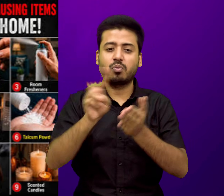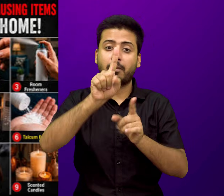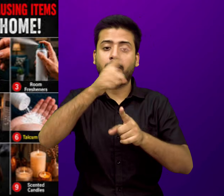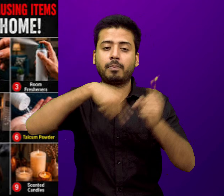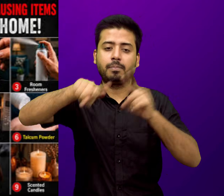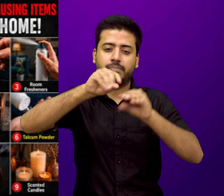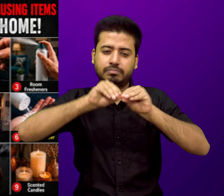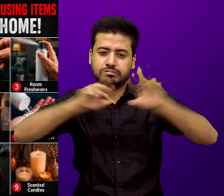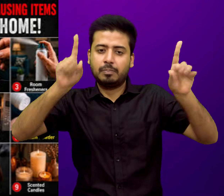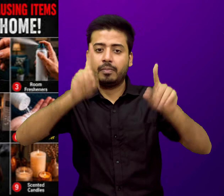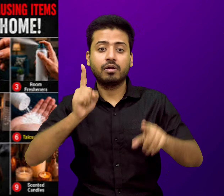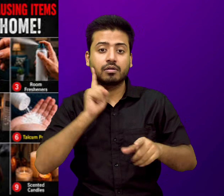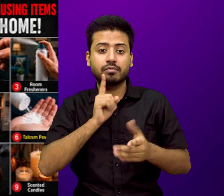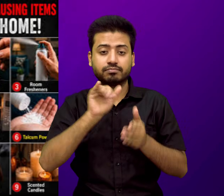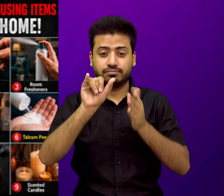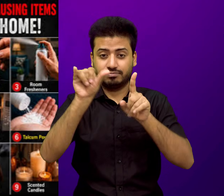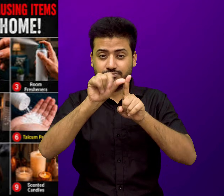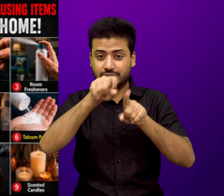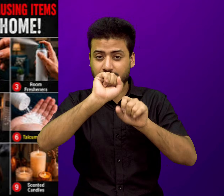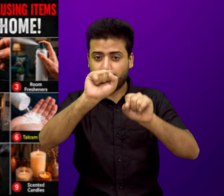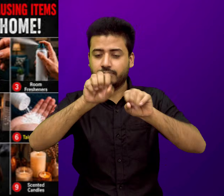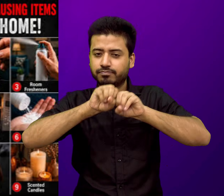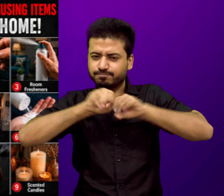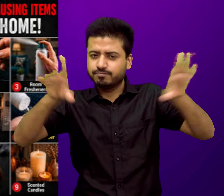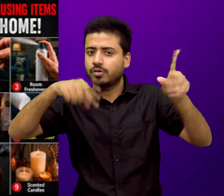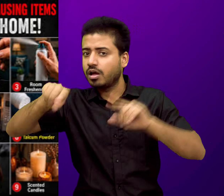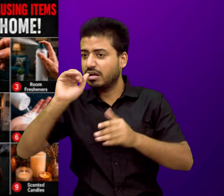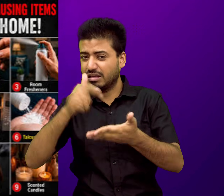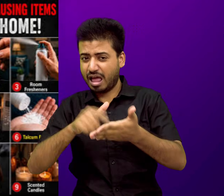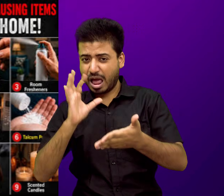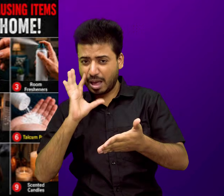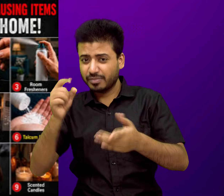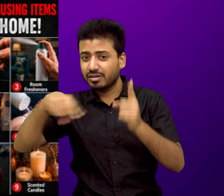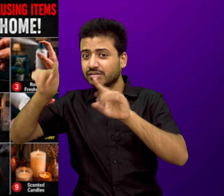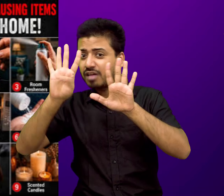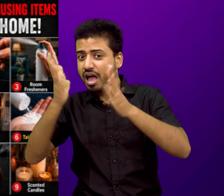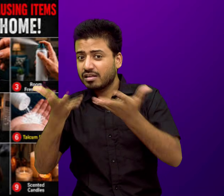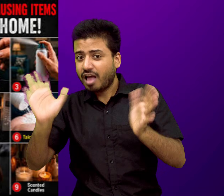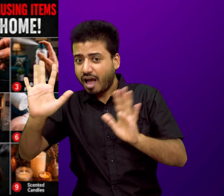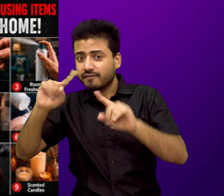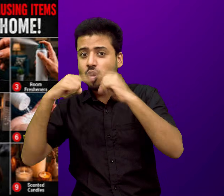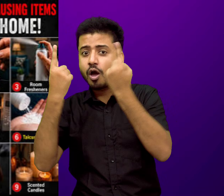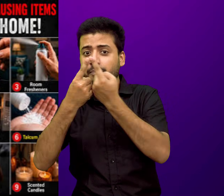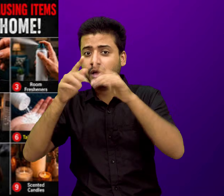areas. Consider cornstarch based alternatives. Hair dyes. Frequent chemical exposure on the